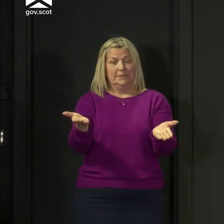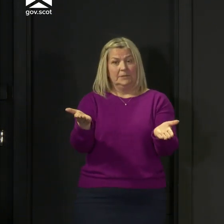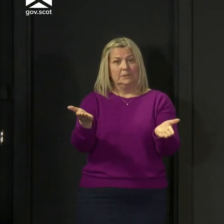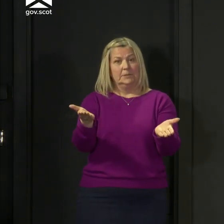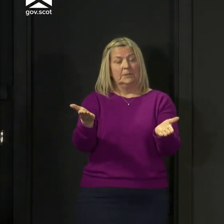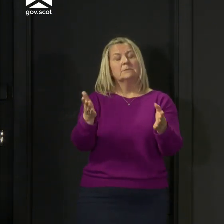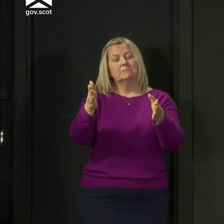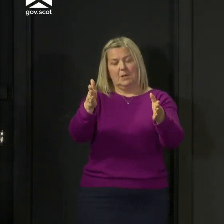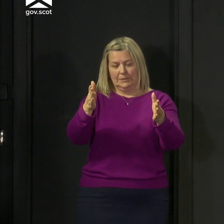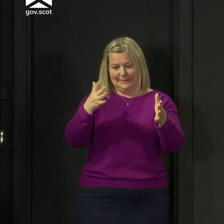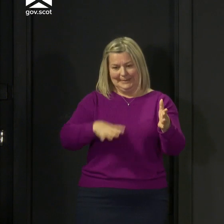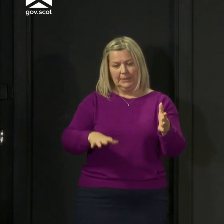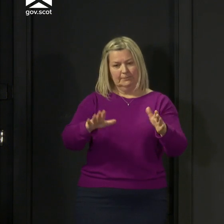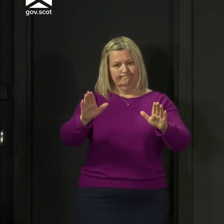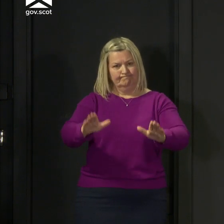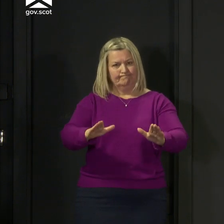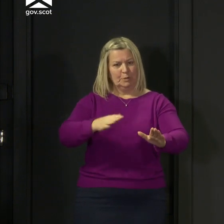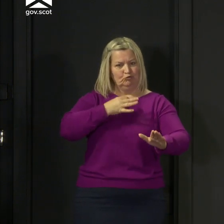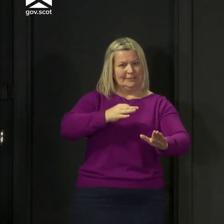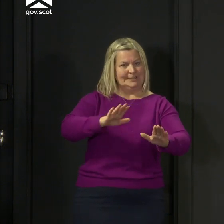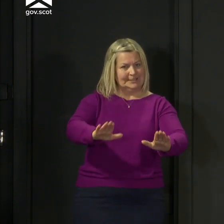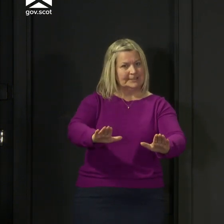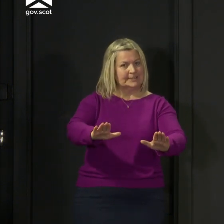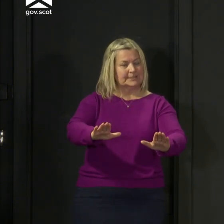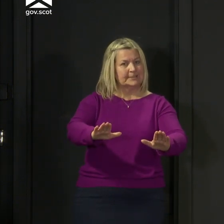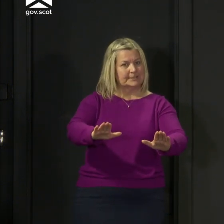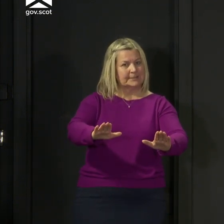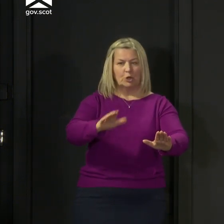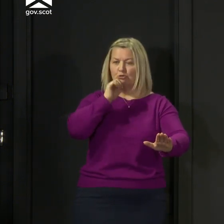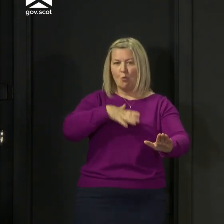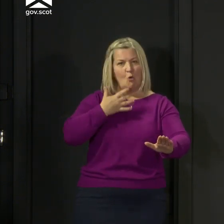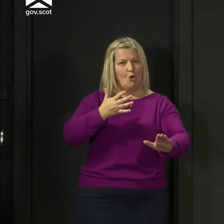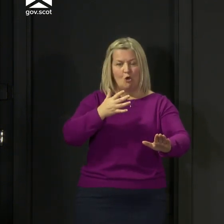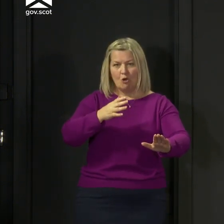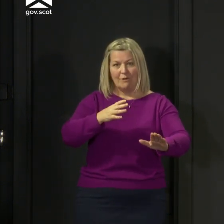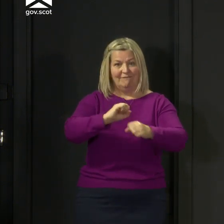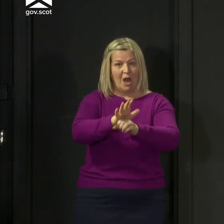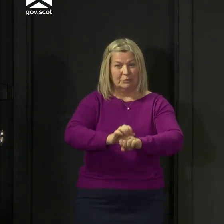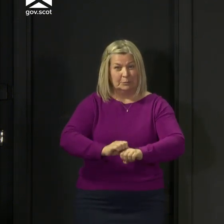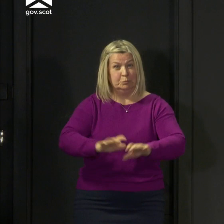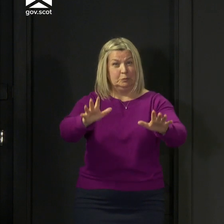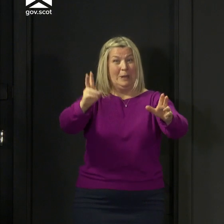a resurgence of this virus, and a second wave of it costing more lives. And we must do that